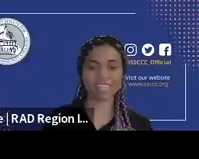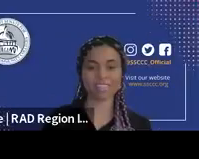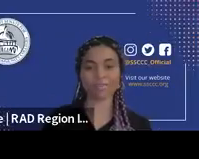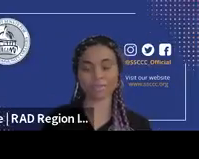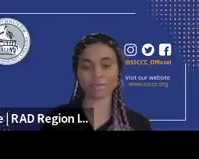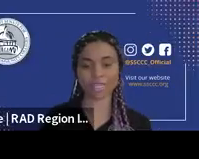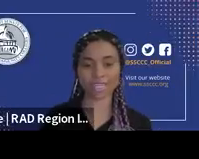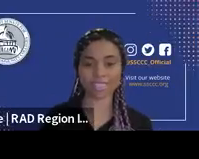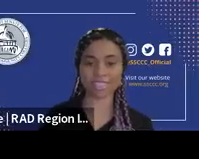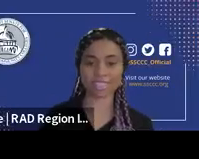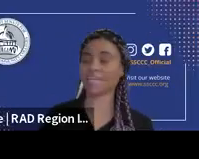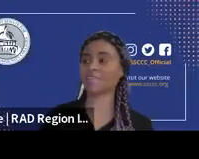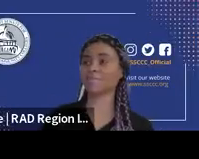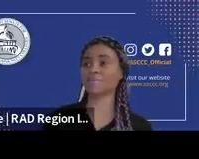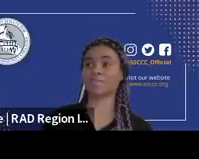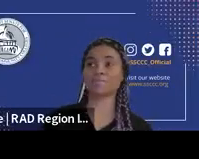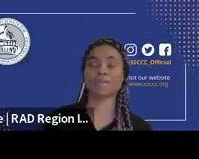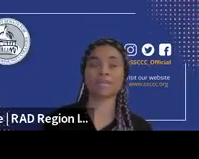Thank you. Those are great ideas, and I agree with them.